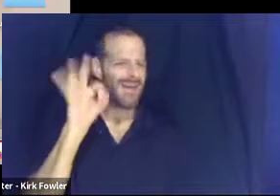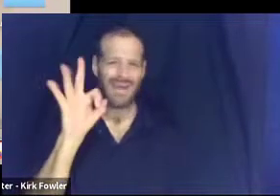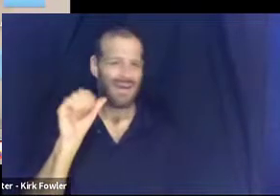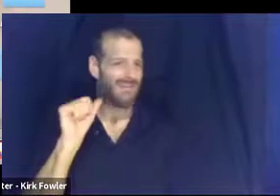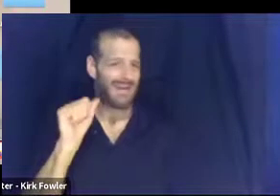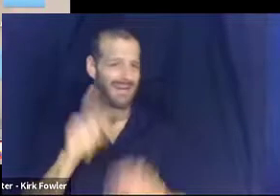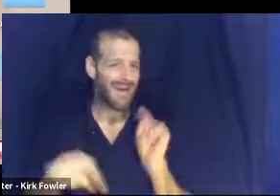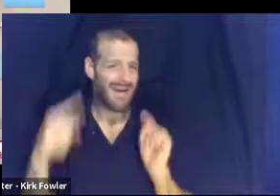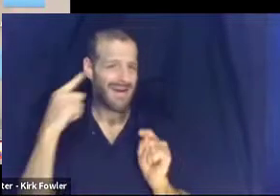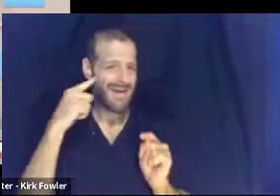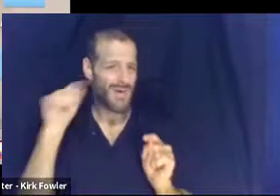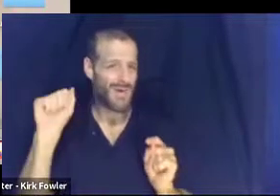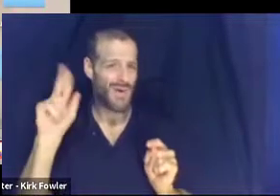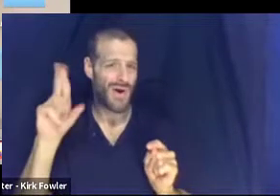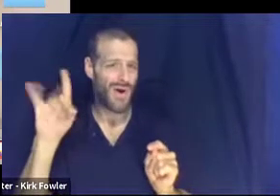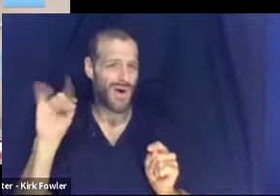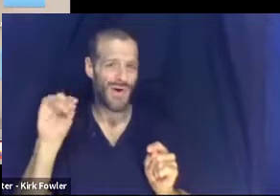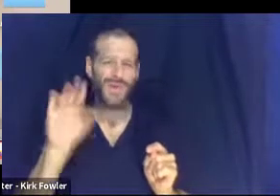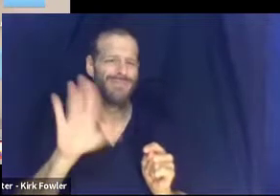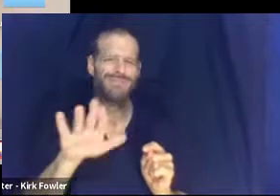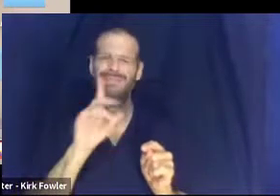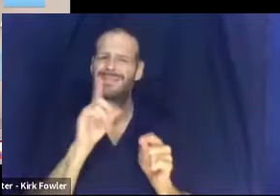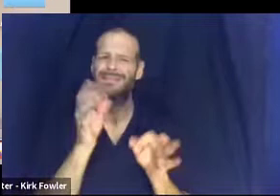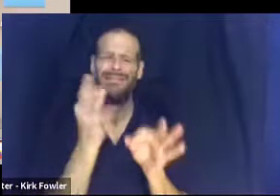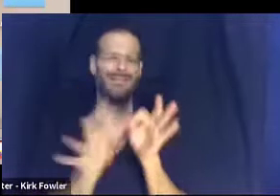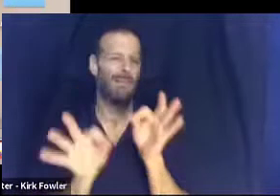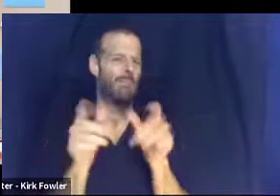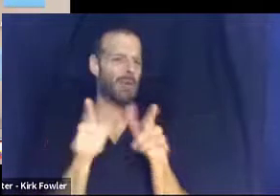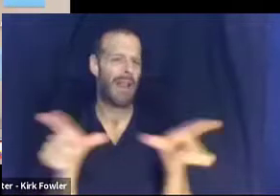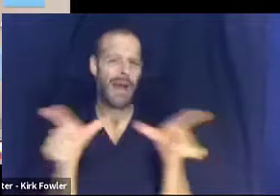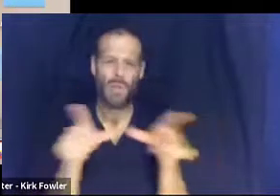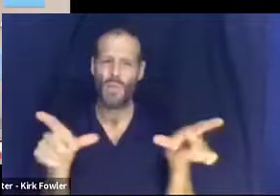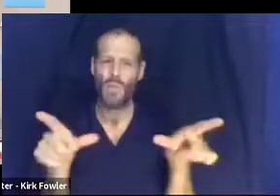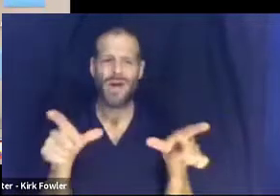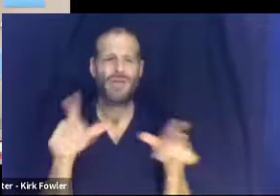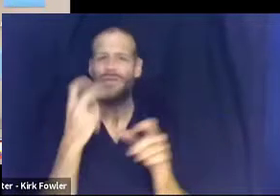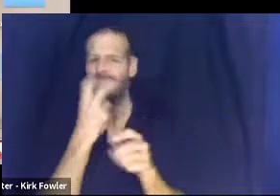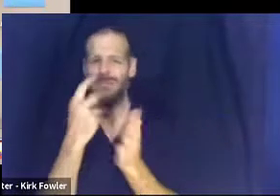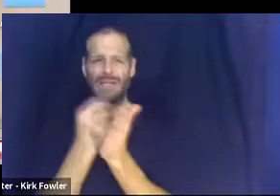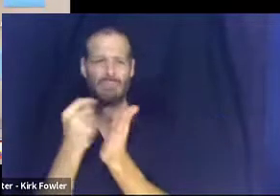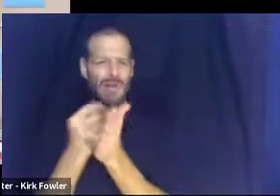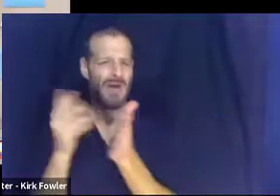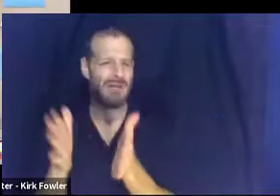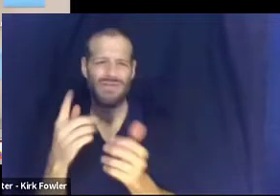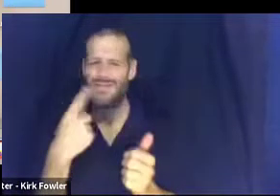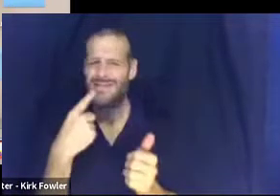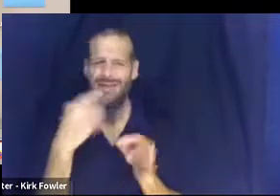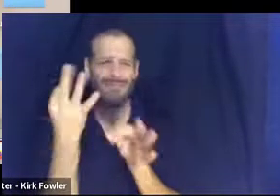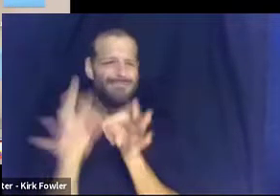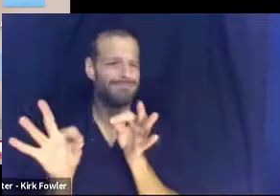it's very simple language that she's saying here that the speech pathologist is saying here. This is a student with cochlear implants